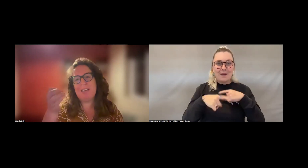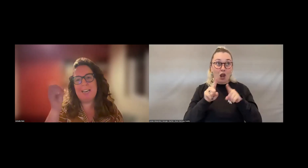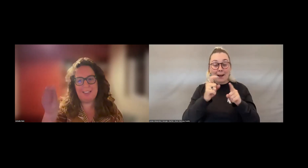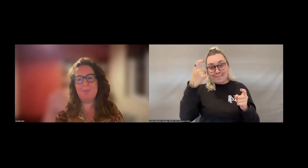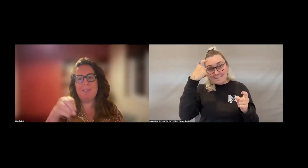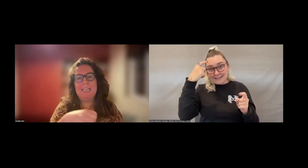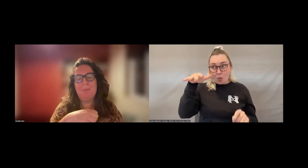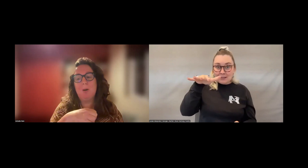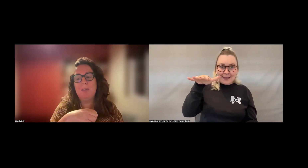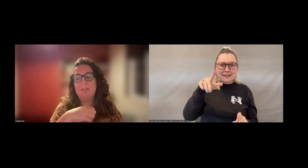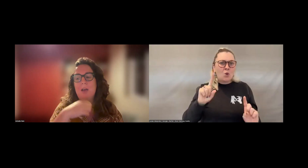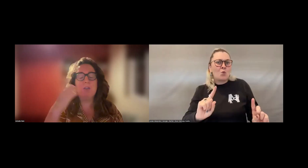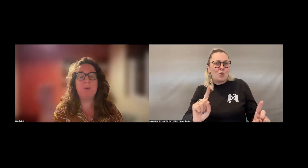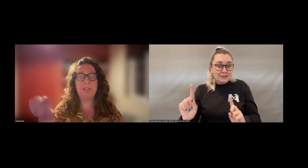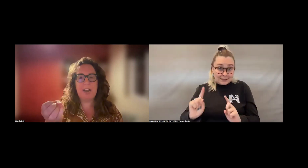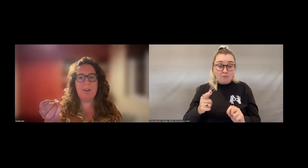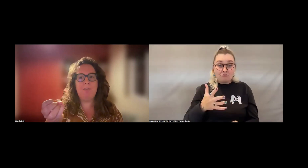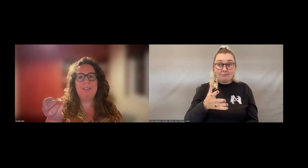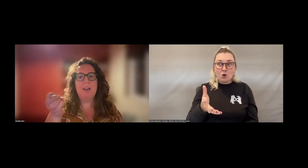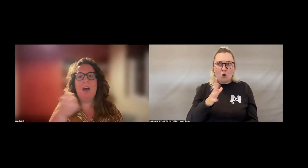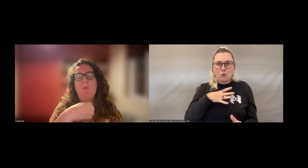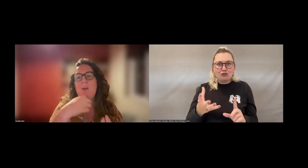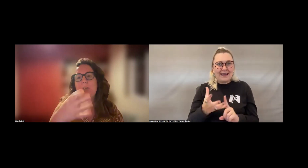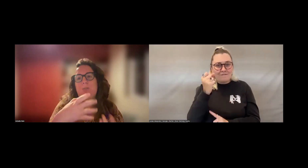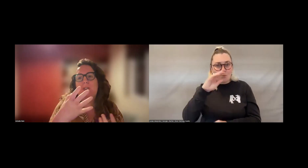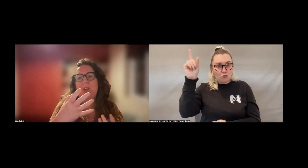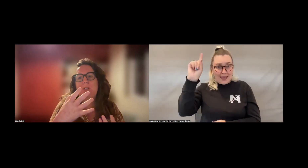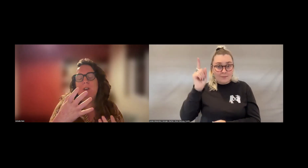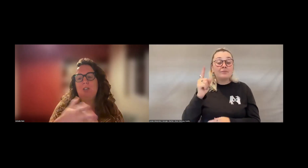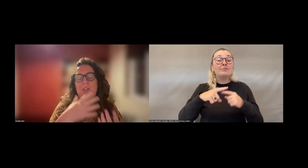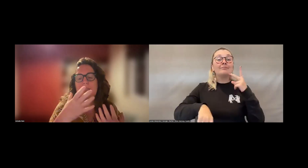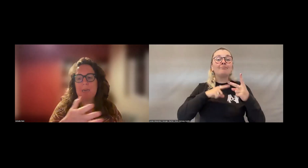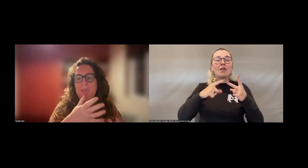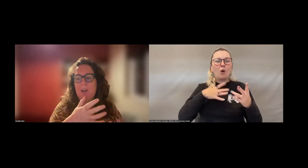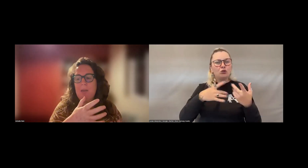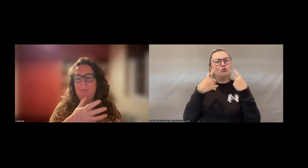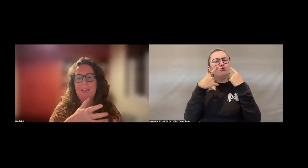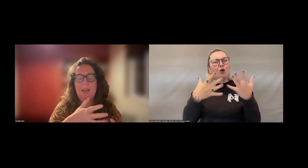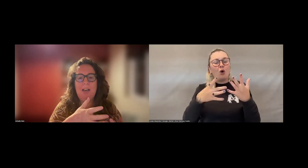you're in at the moment. What you want to get out of it. I also wanted to show that sometimes